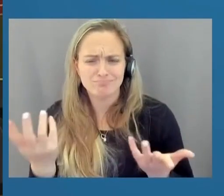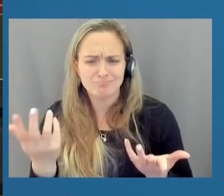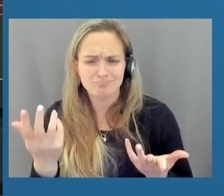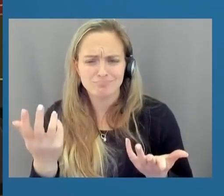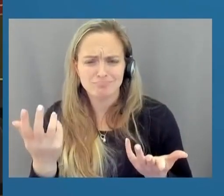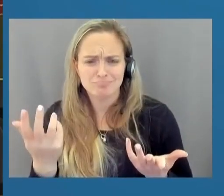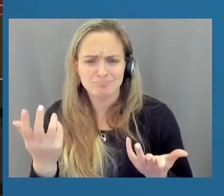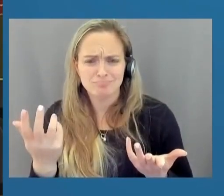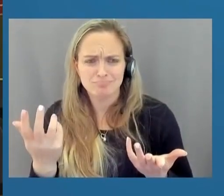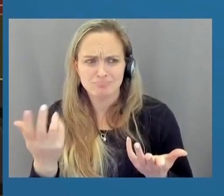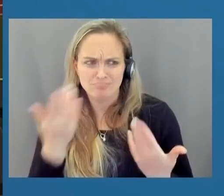I ask our forefathers.